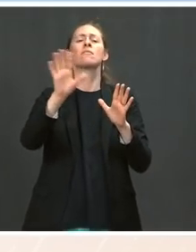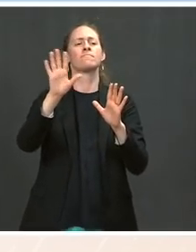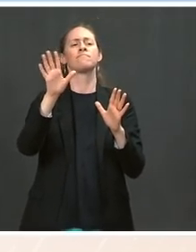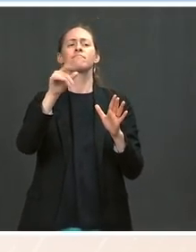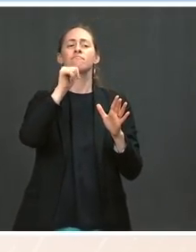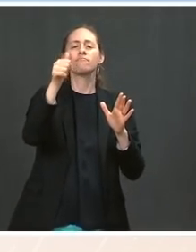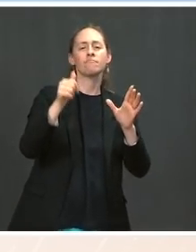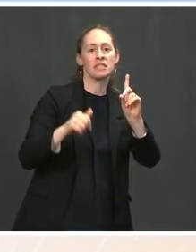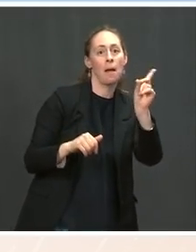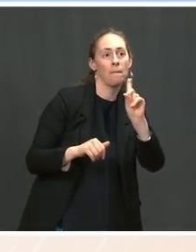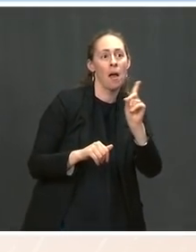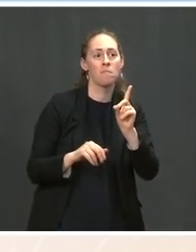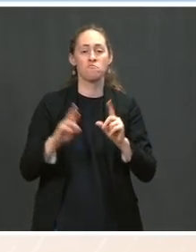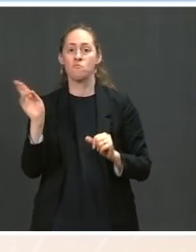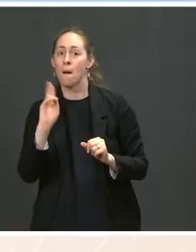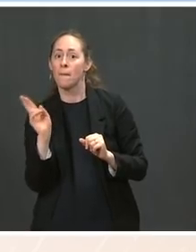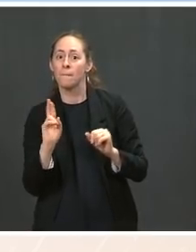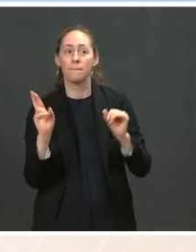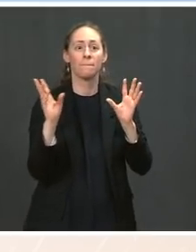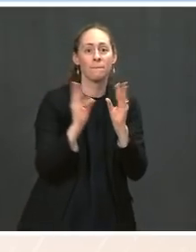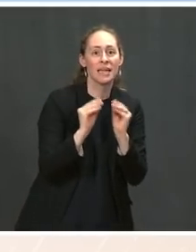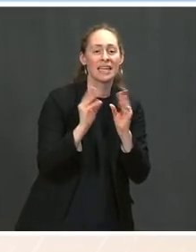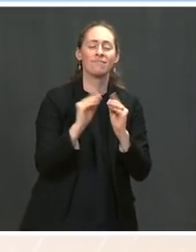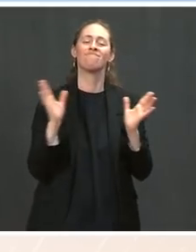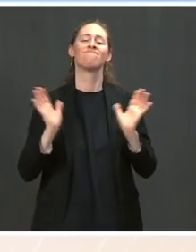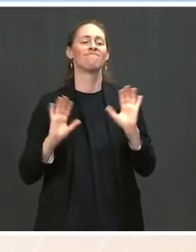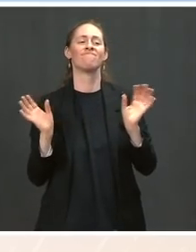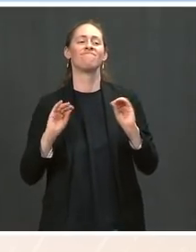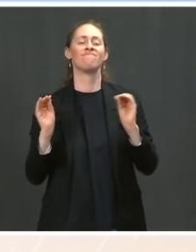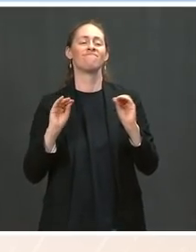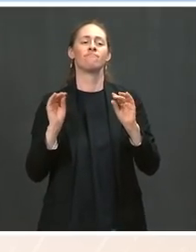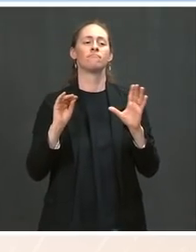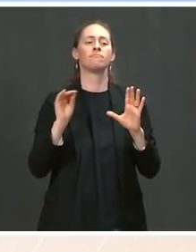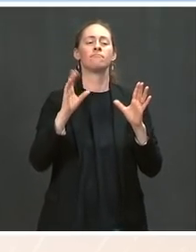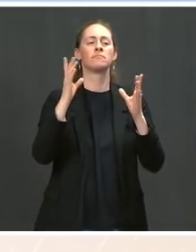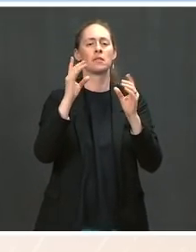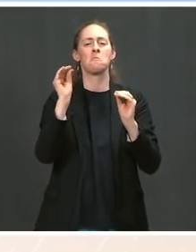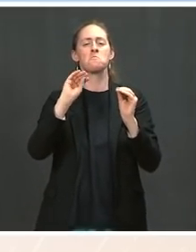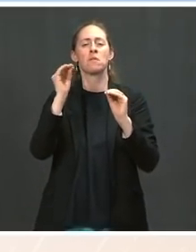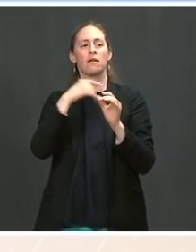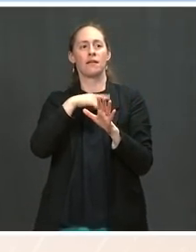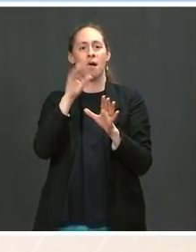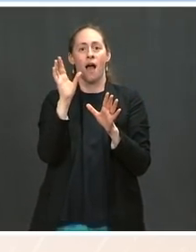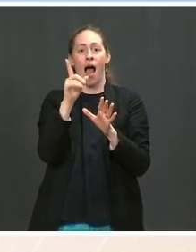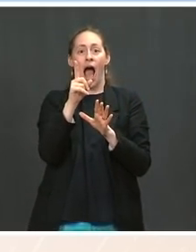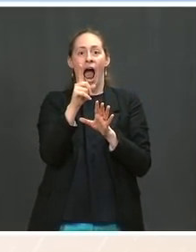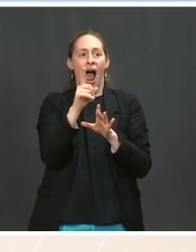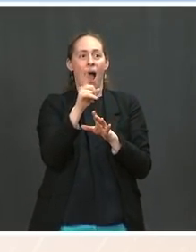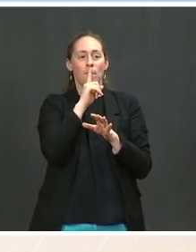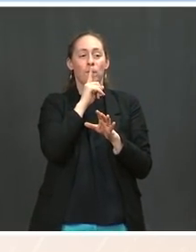The Press: Will he mention Brazil deforestation? Ms. Psaki: I can't -- I can't -- I don't have any outline of what the President's remarks will look like,